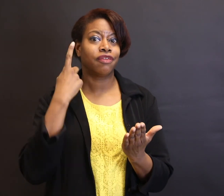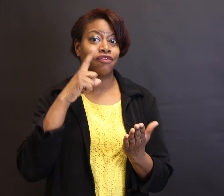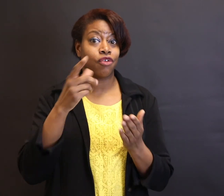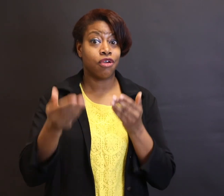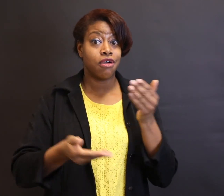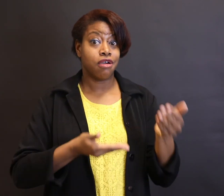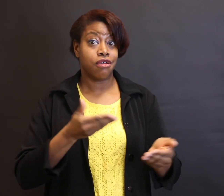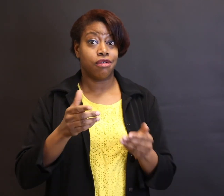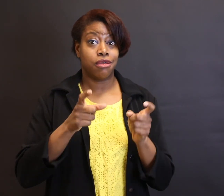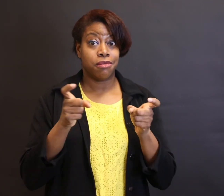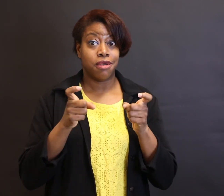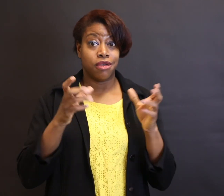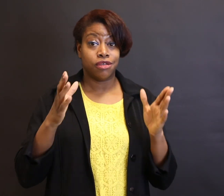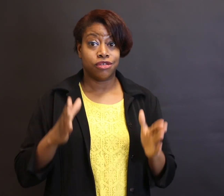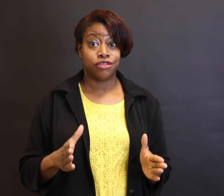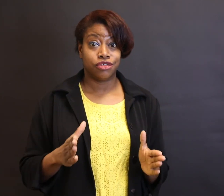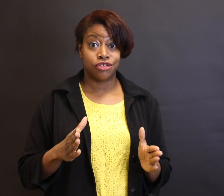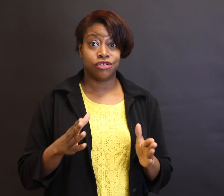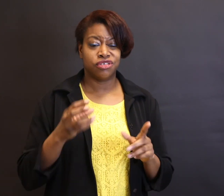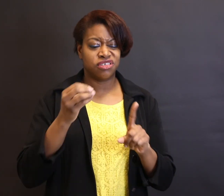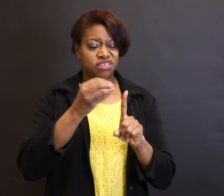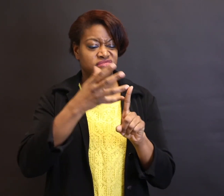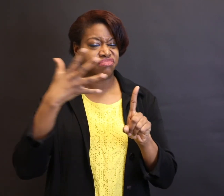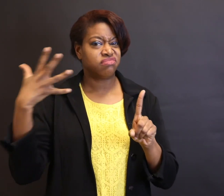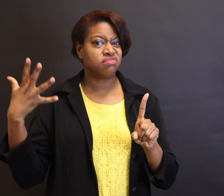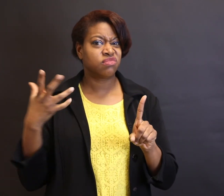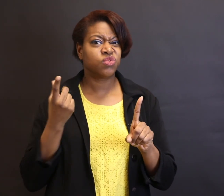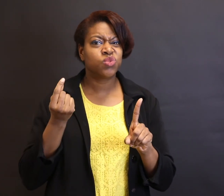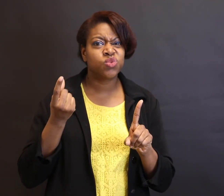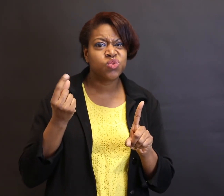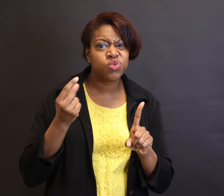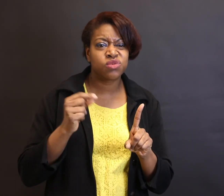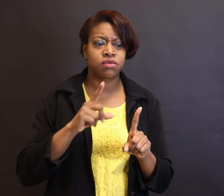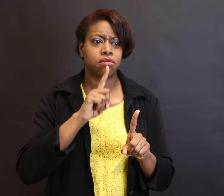hiring managers that explains what they should do to